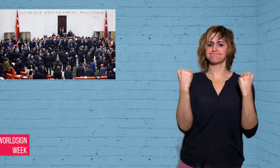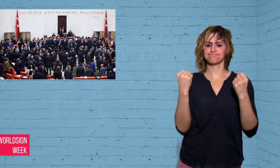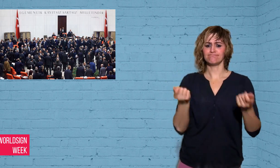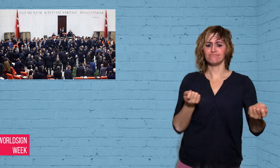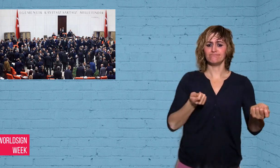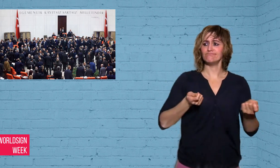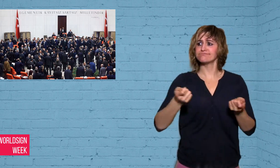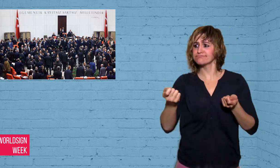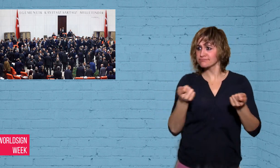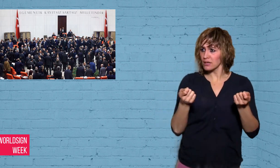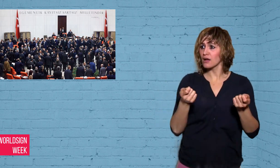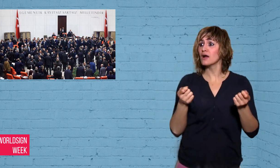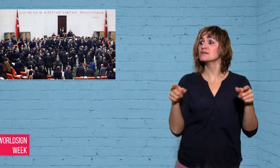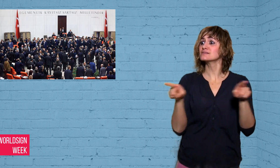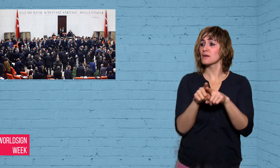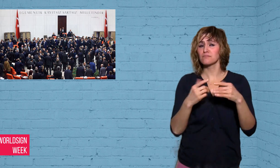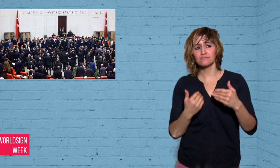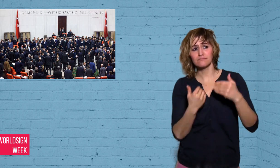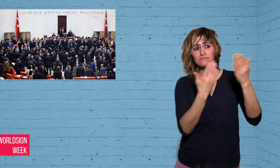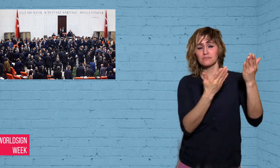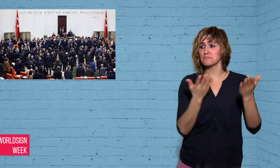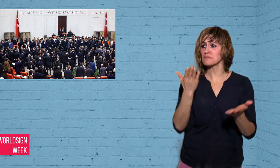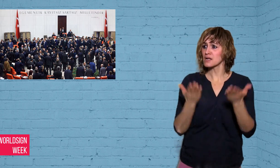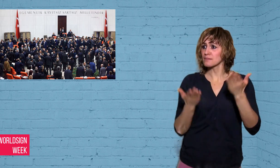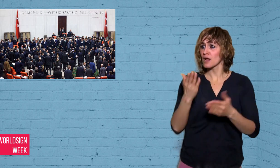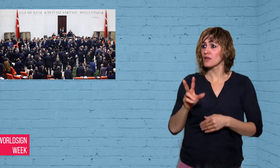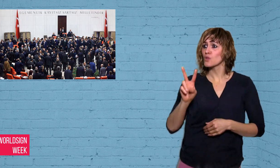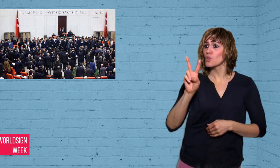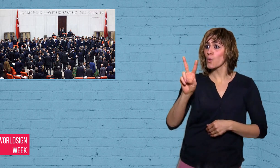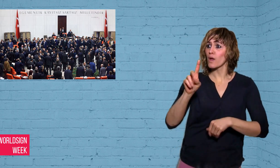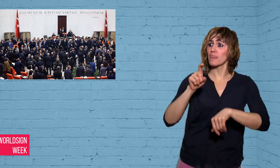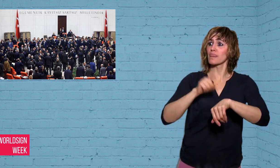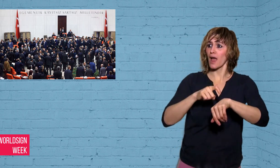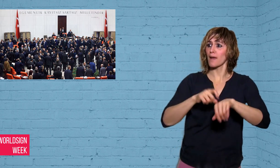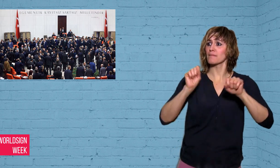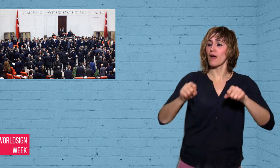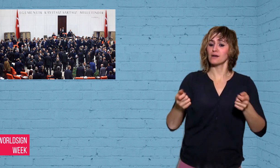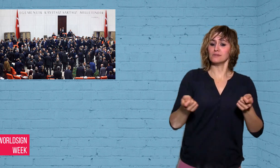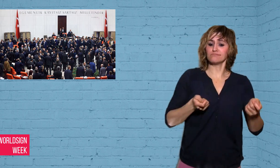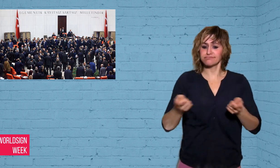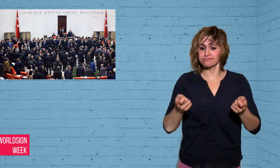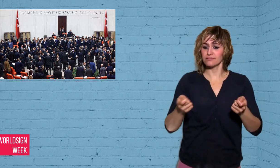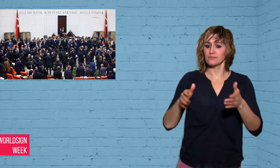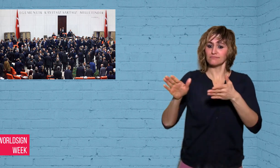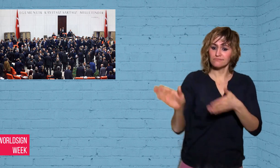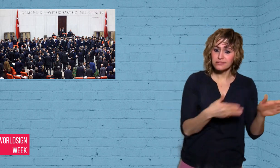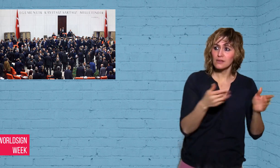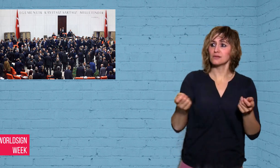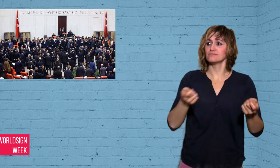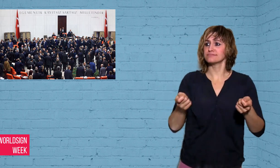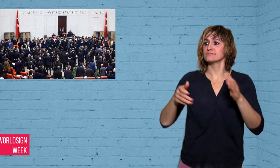powers and possibly, two more terms.